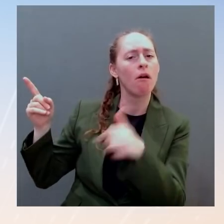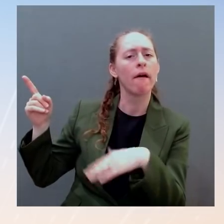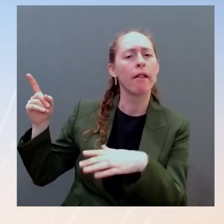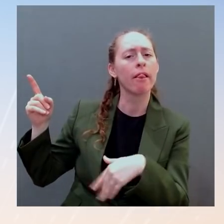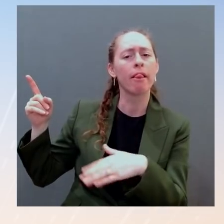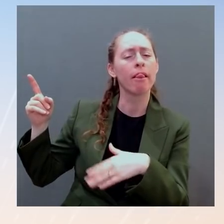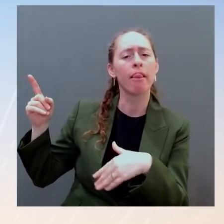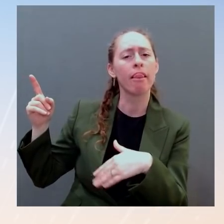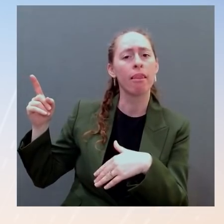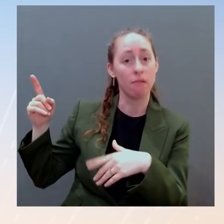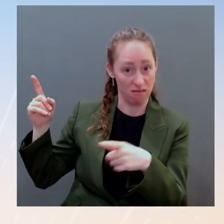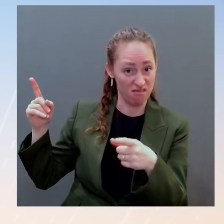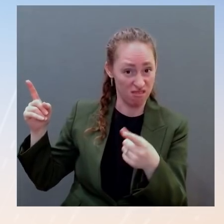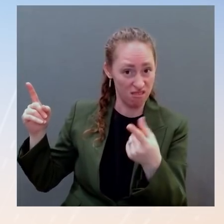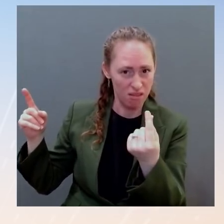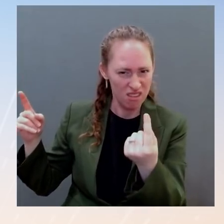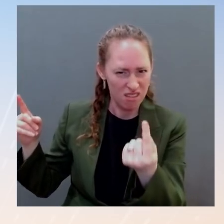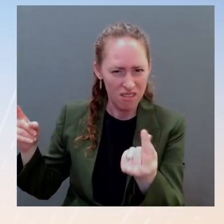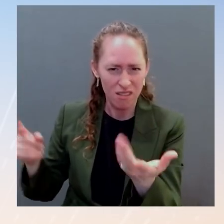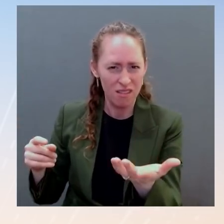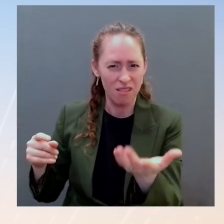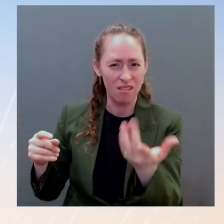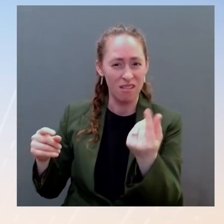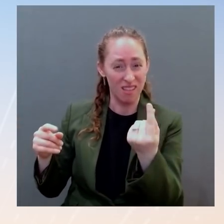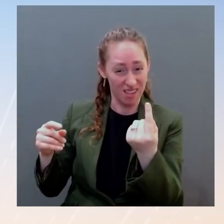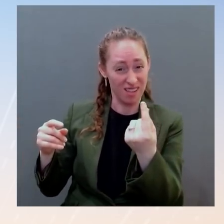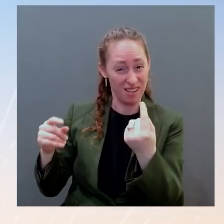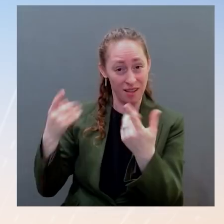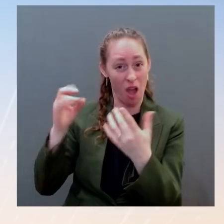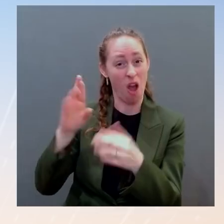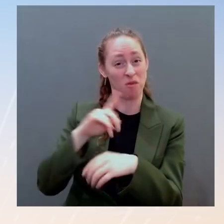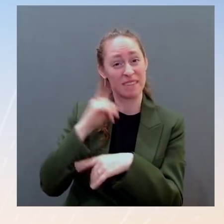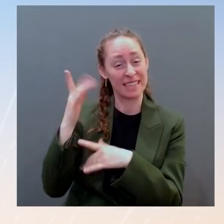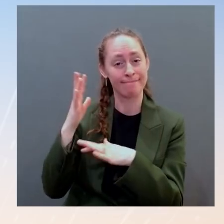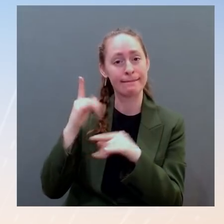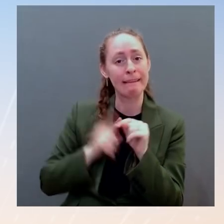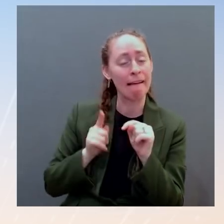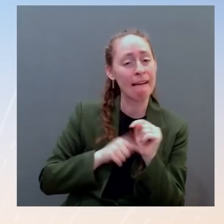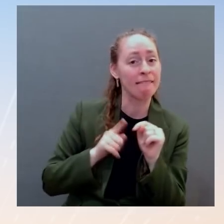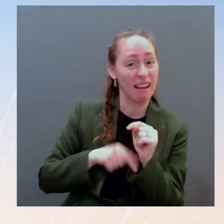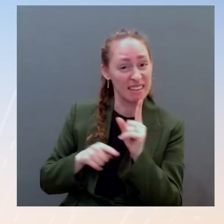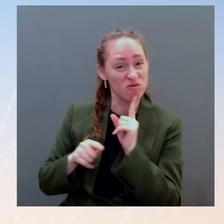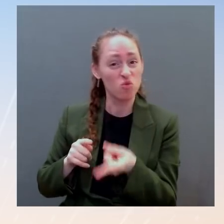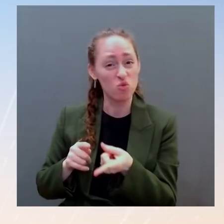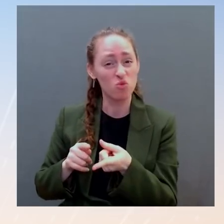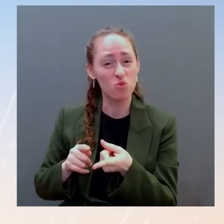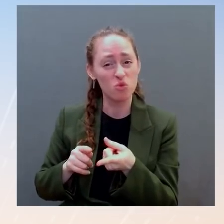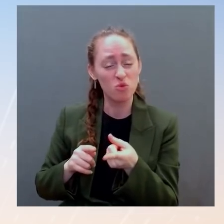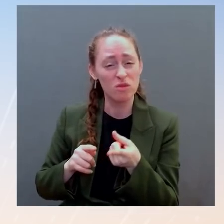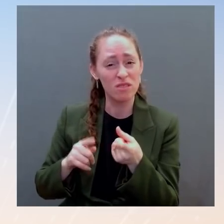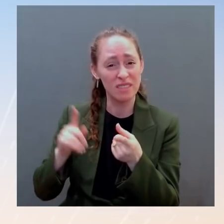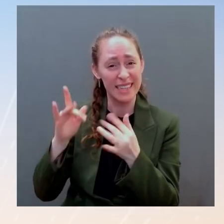Ms. Psaki: Sure. The Press: -- but are there things that he feels like he could still do it through executive actions related to immigration?